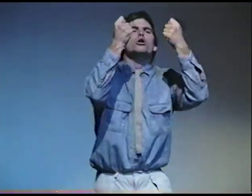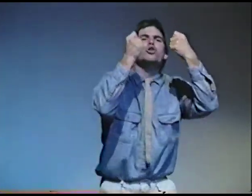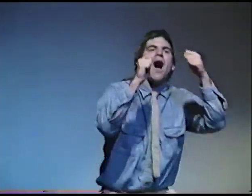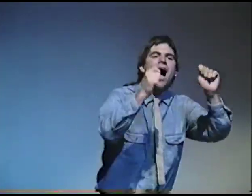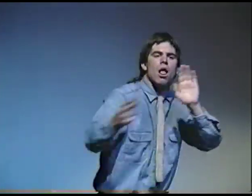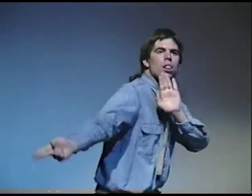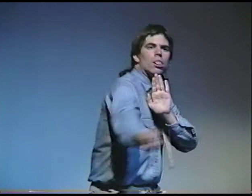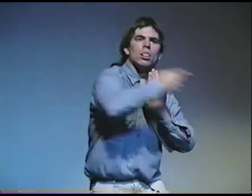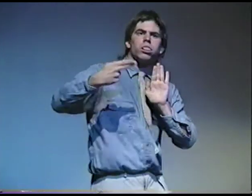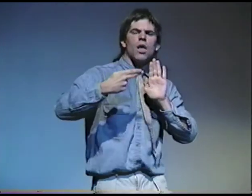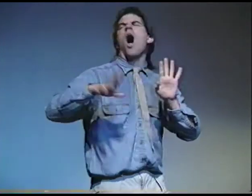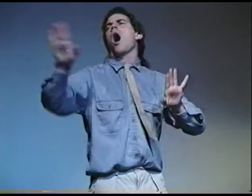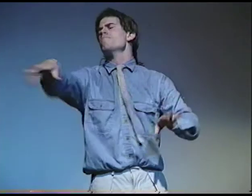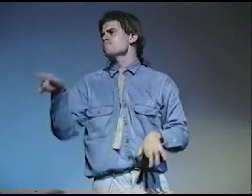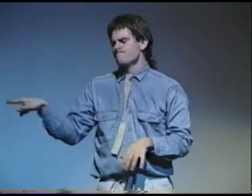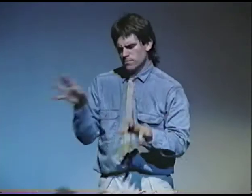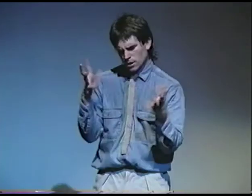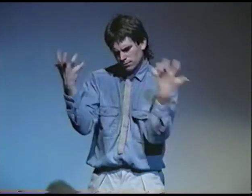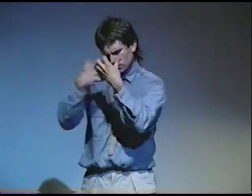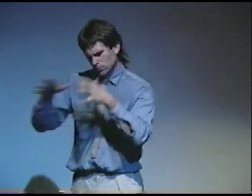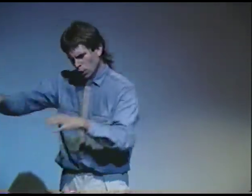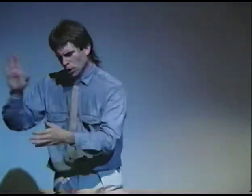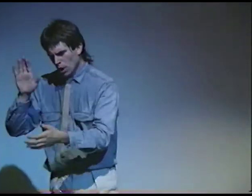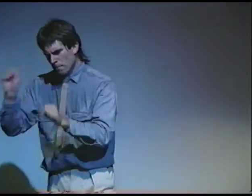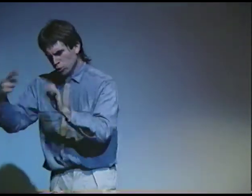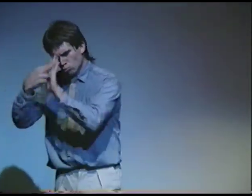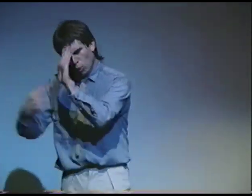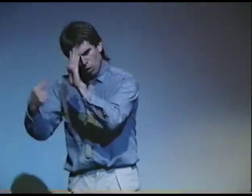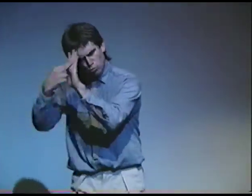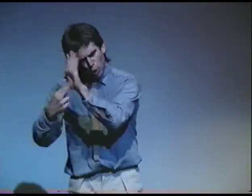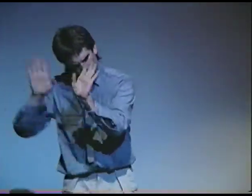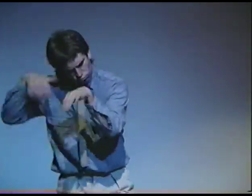And it's a very personal thing so don't try and label it.